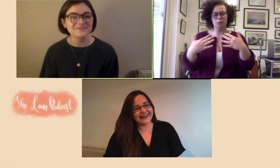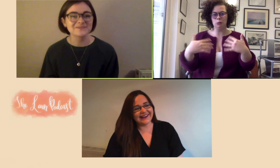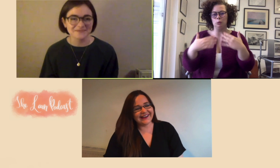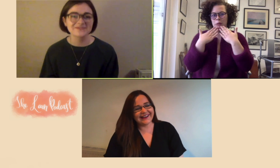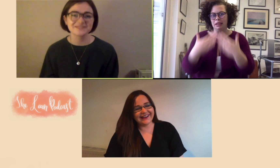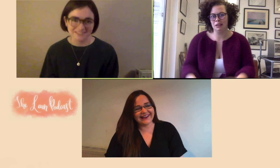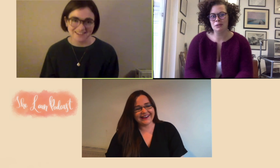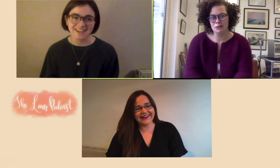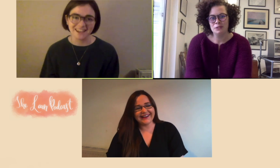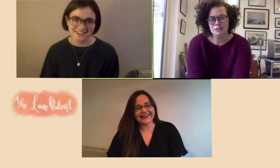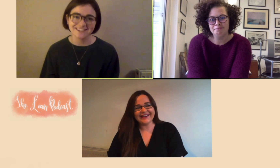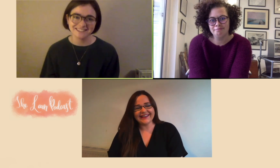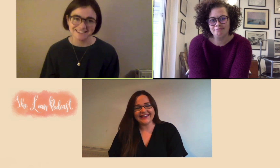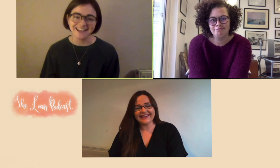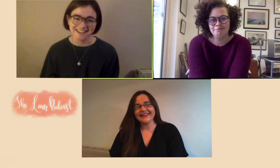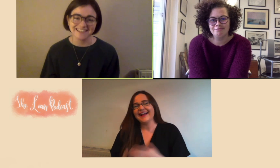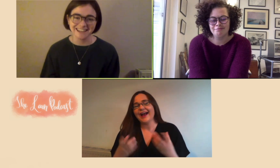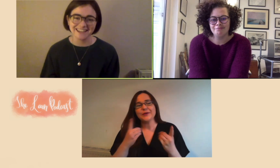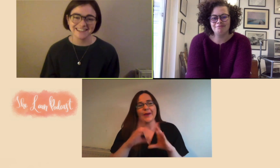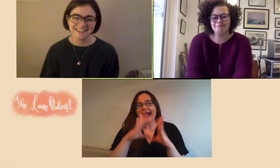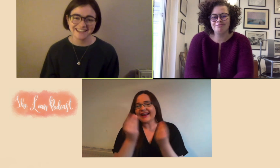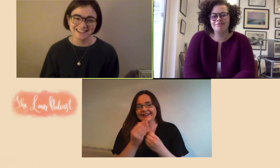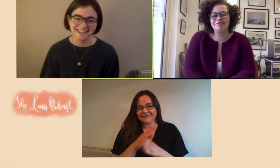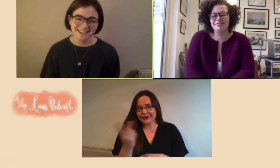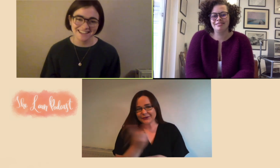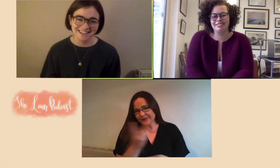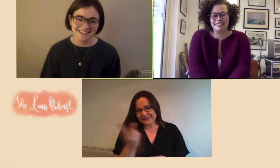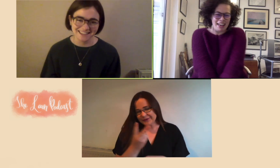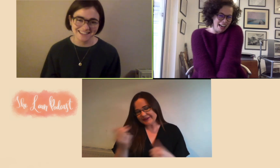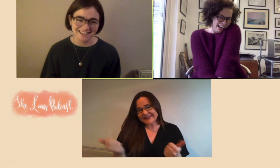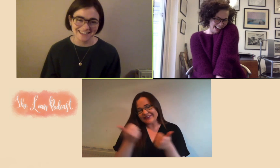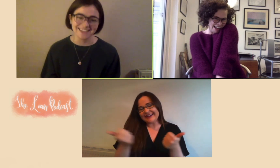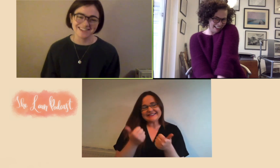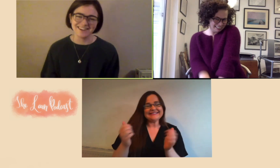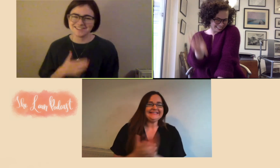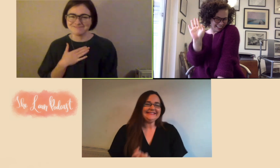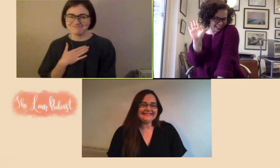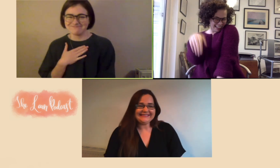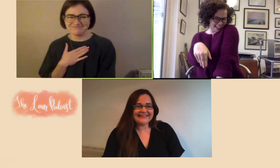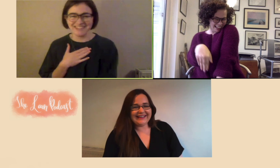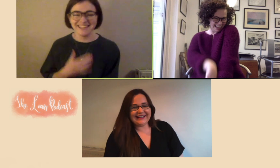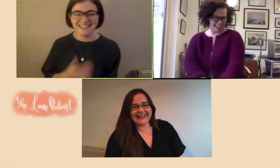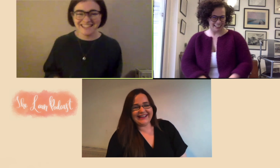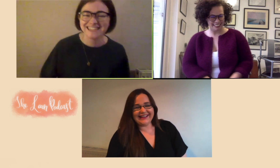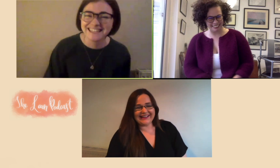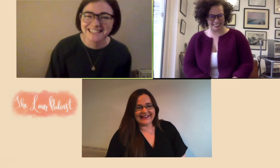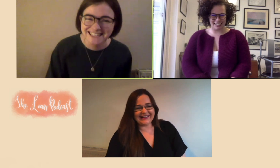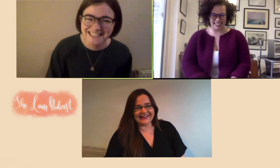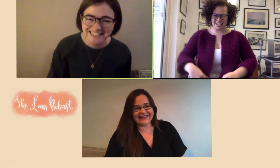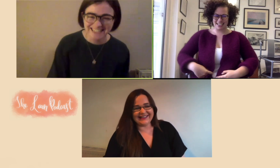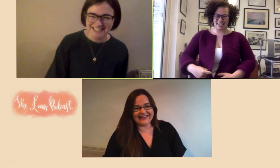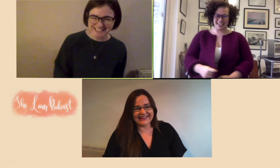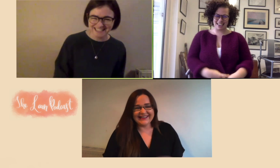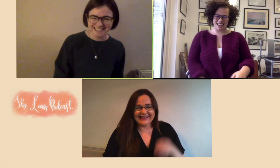with a jam packed schedule. I do anything for you too. Oh, stop.